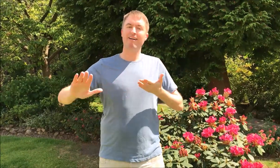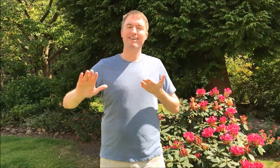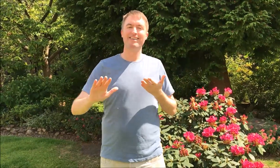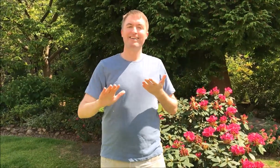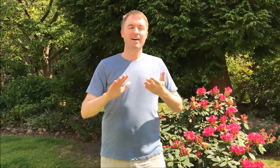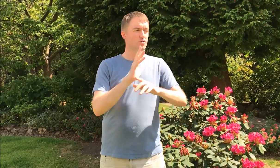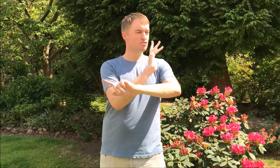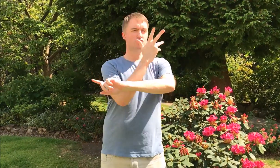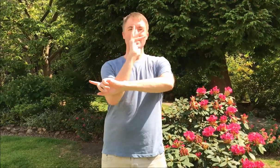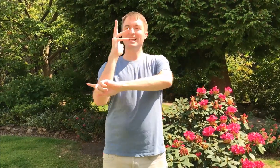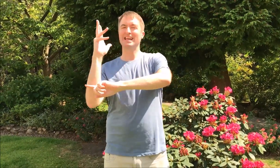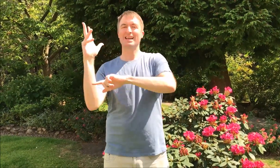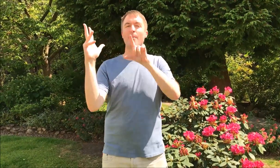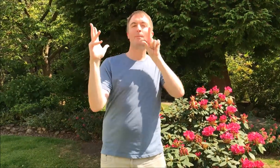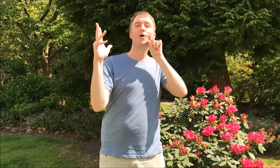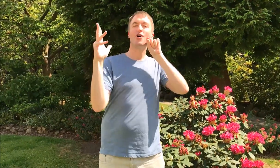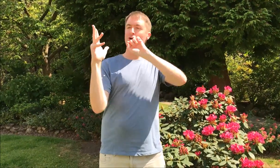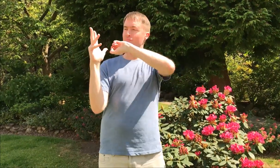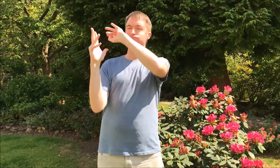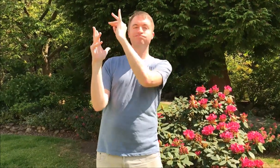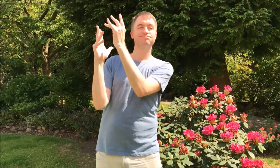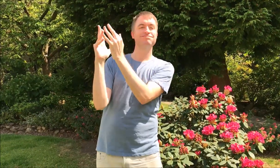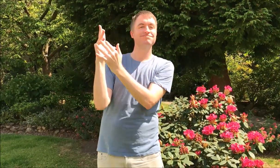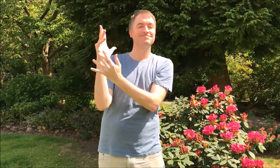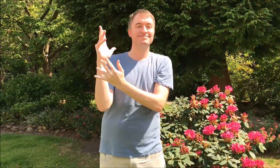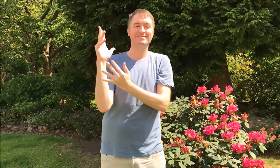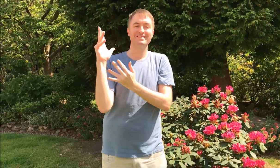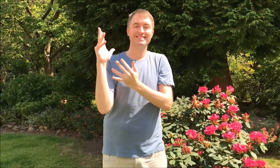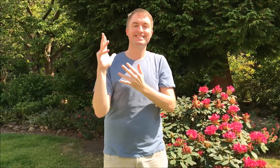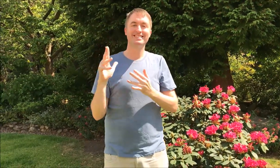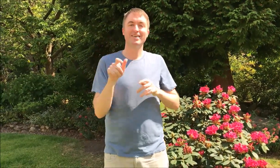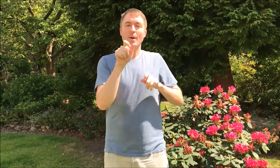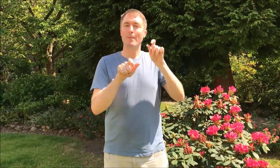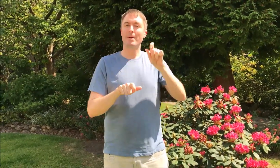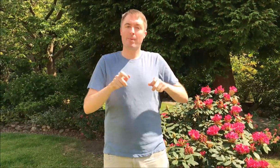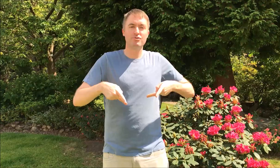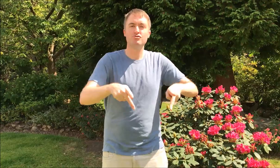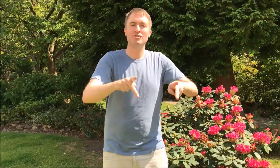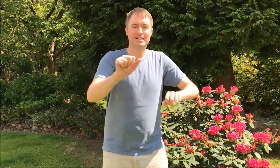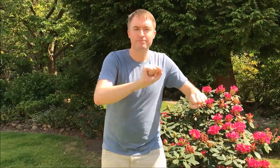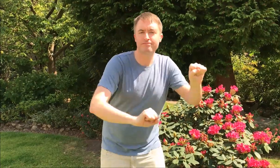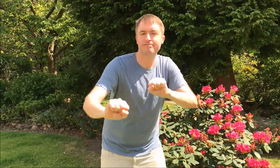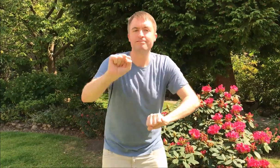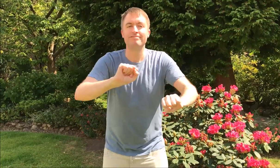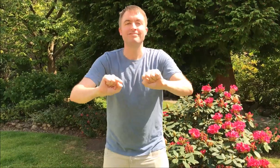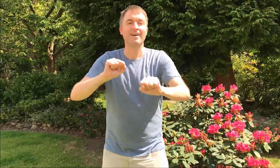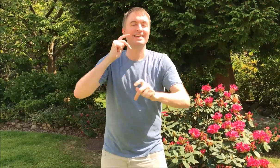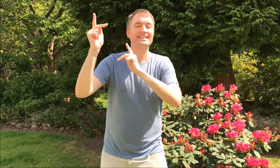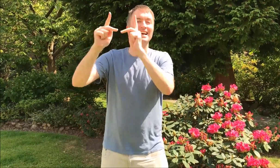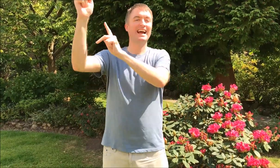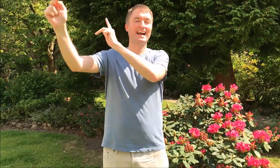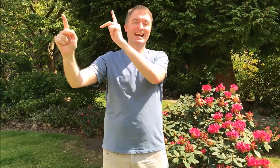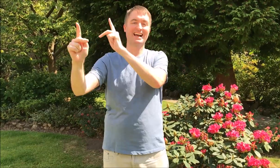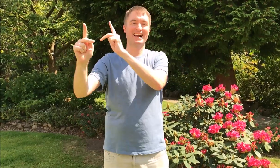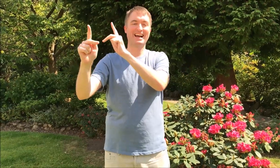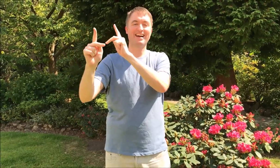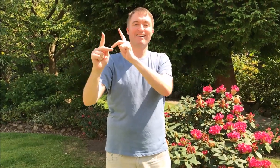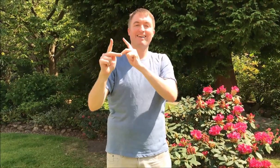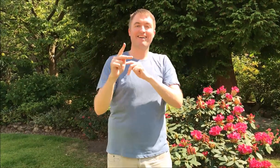and trees full of birds. I heard people singing as they cleaned the pavements: